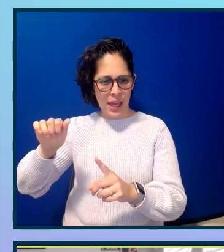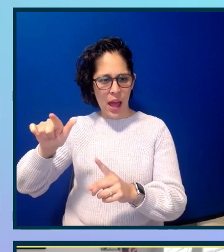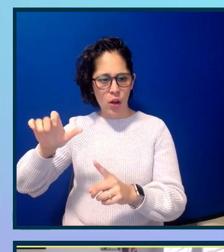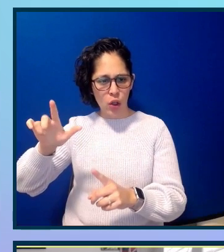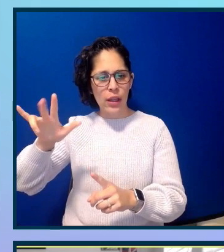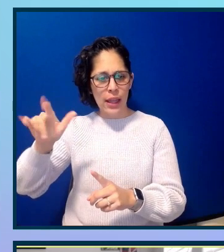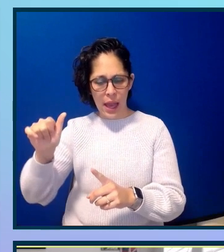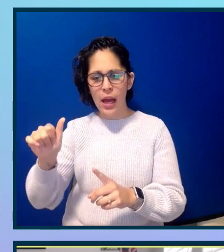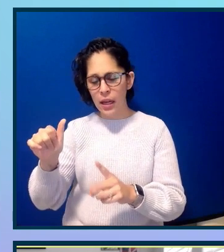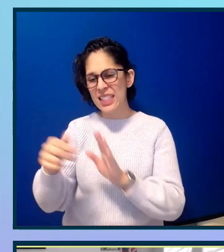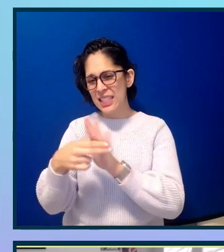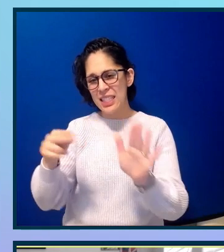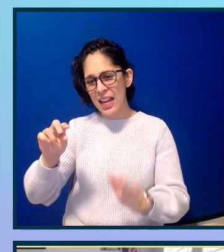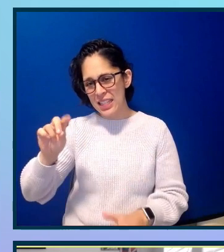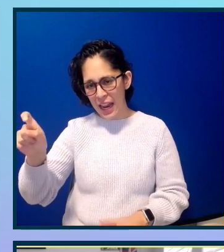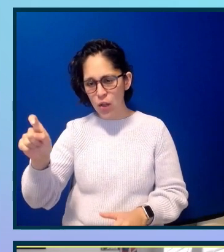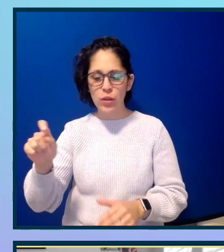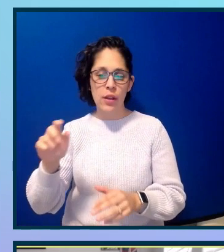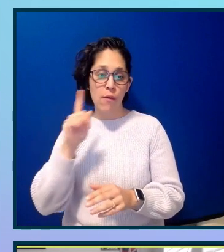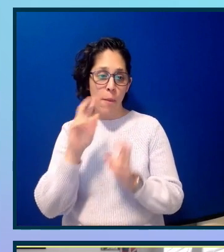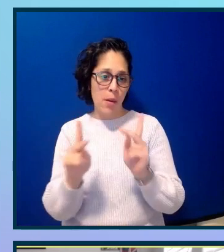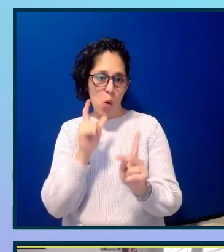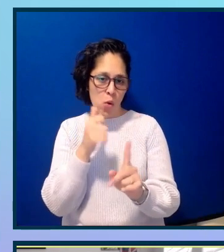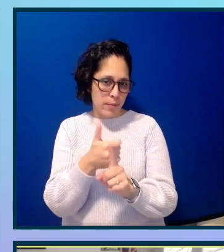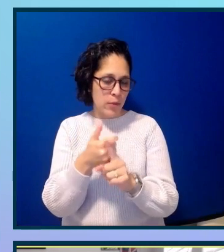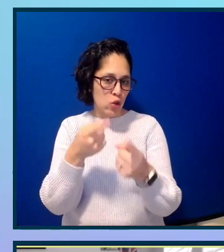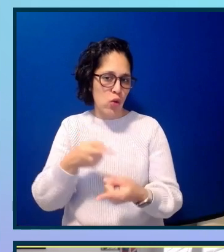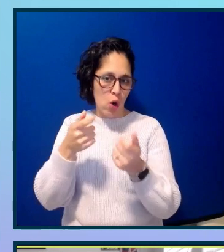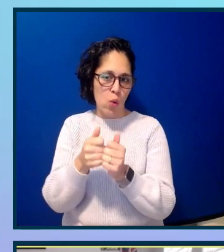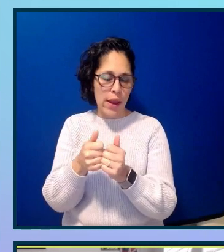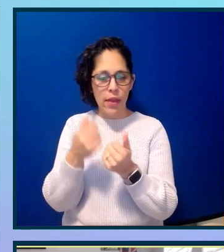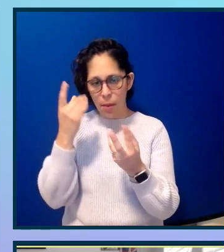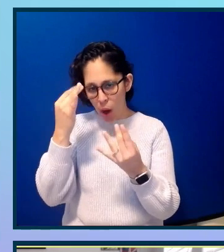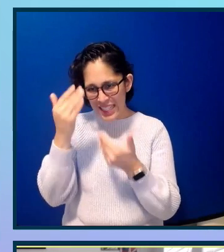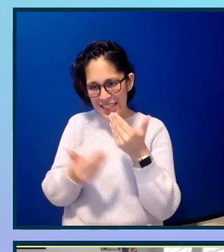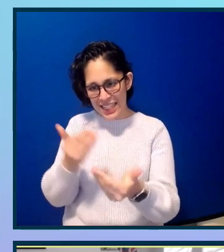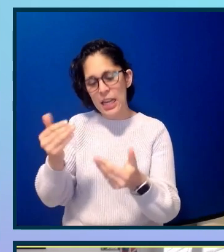and relates to individuals who have difficulty with processing numbers, numerical concepts.